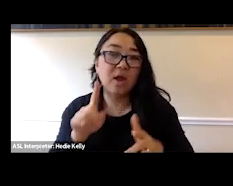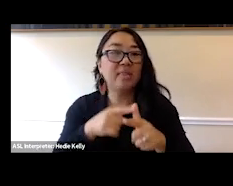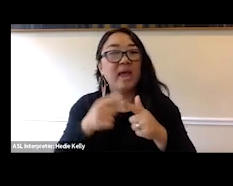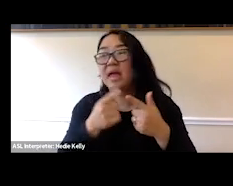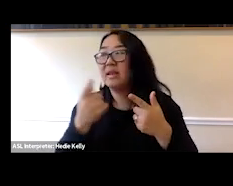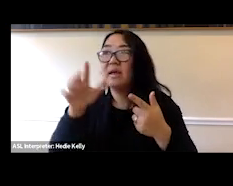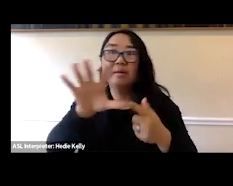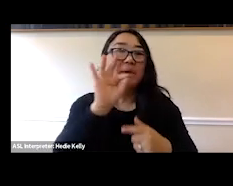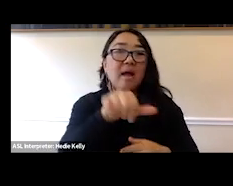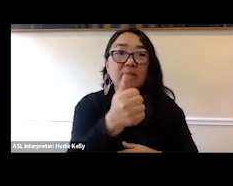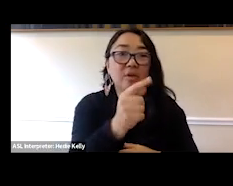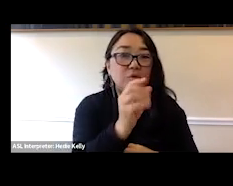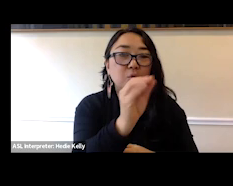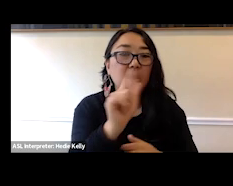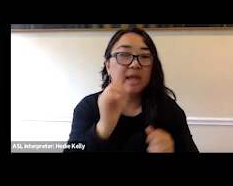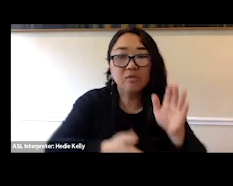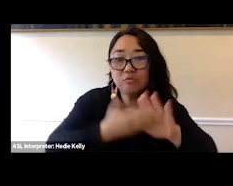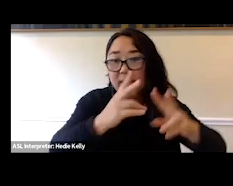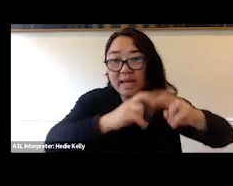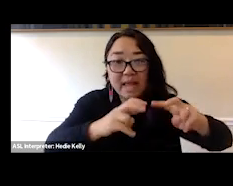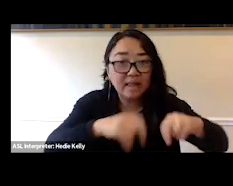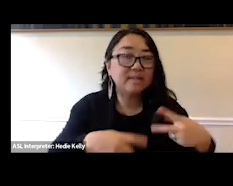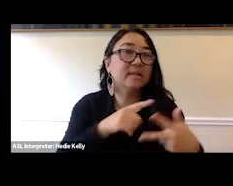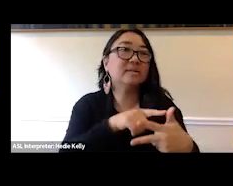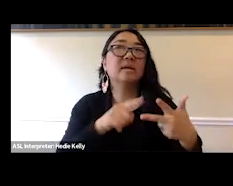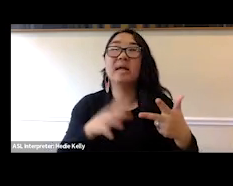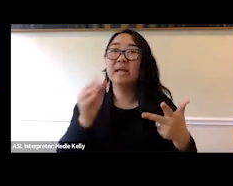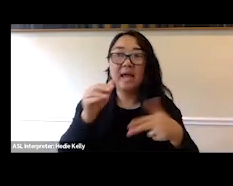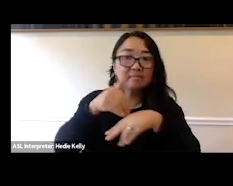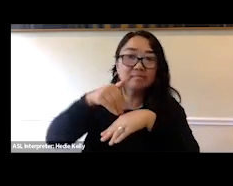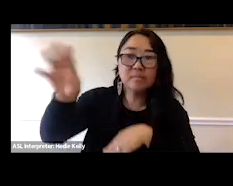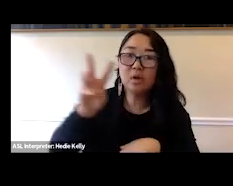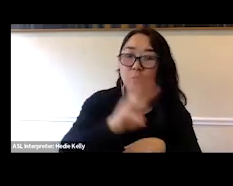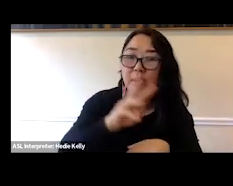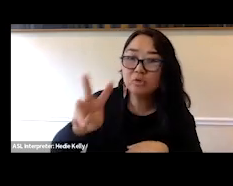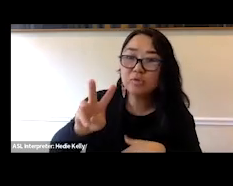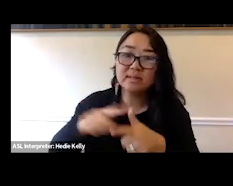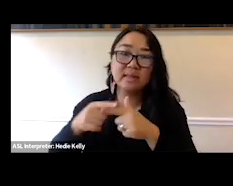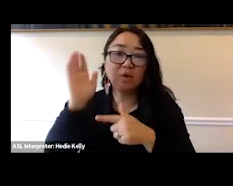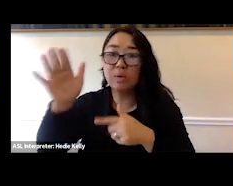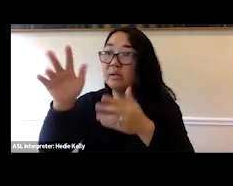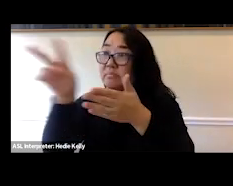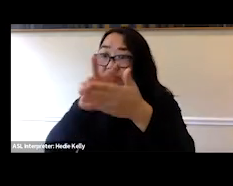You can submit a web address to some tools and it will scan your whole web page or your whole website.